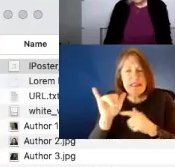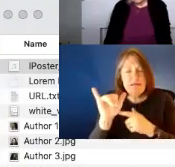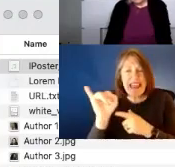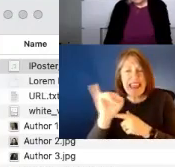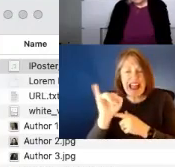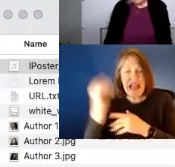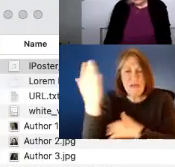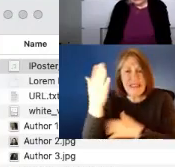session we 07:27:01 .